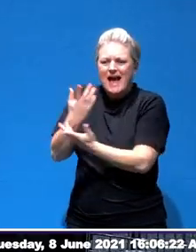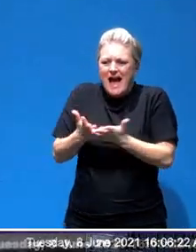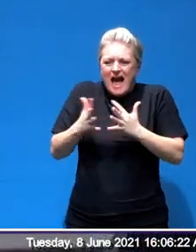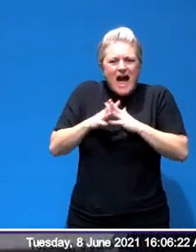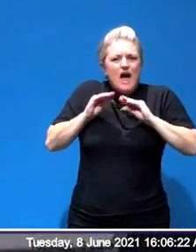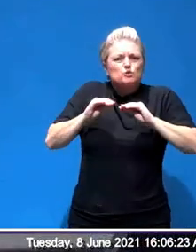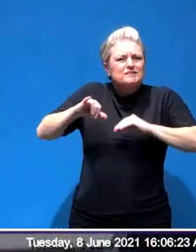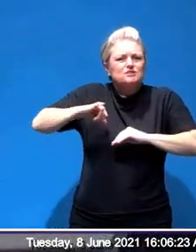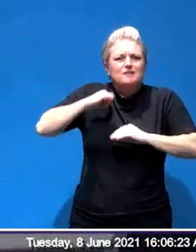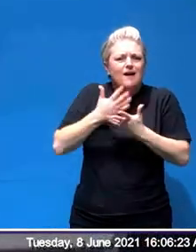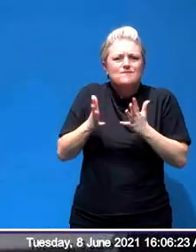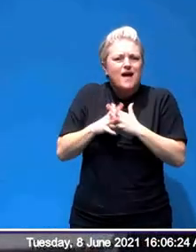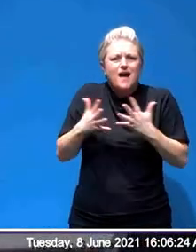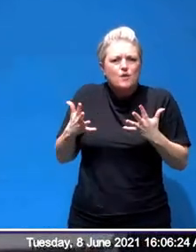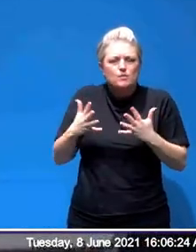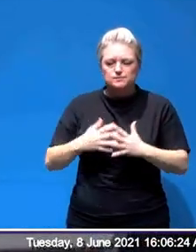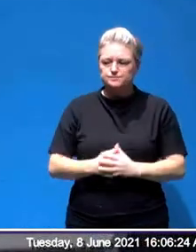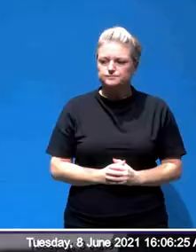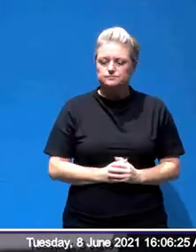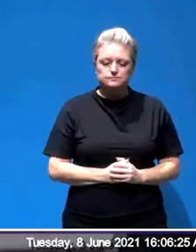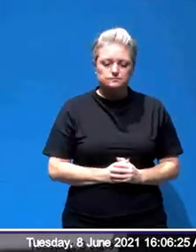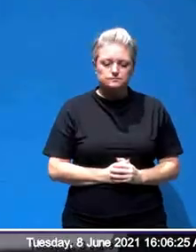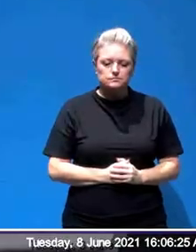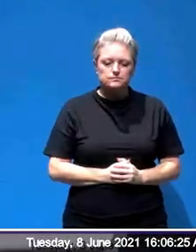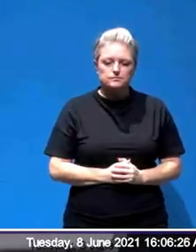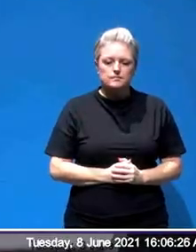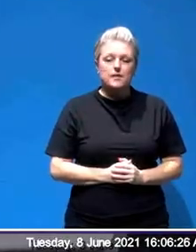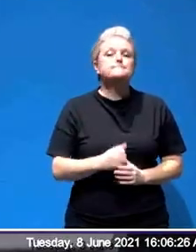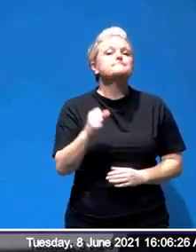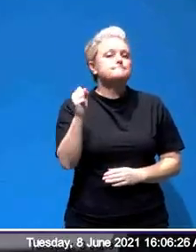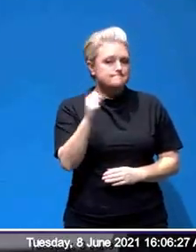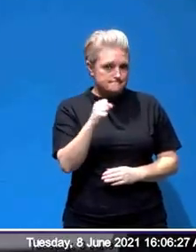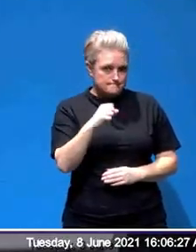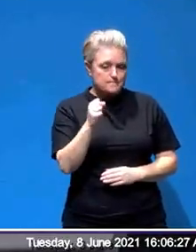So we have eight roles currently that are actively working across the seven